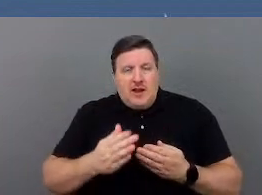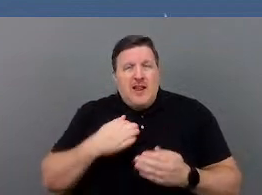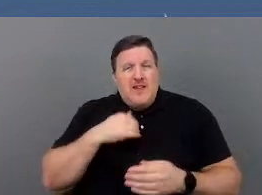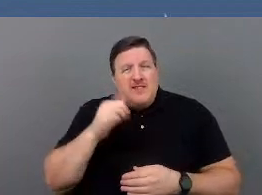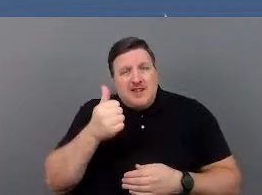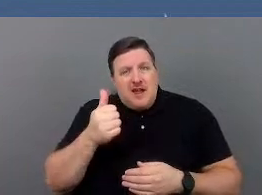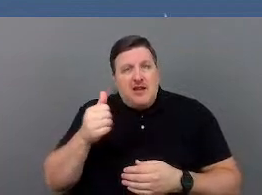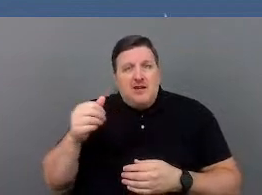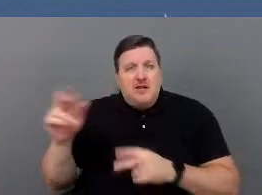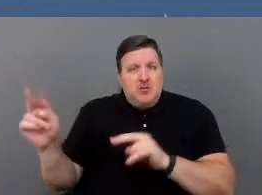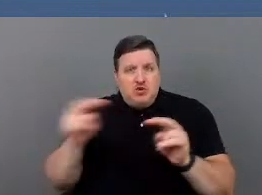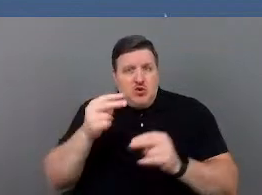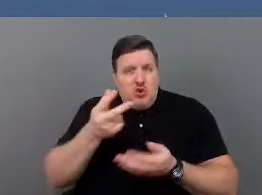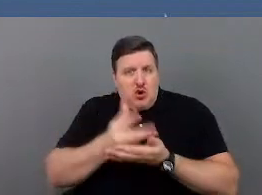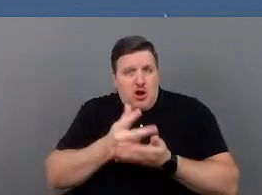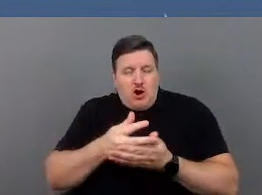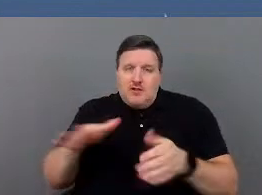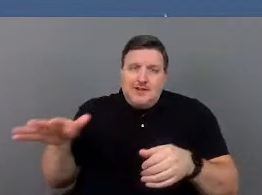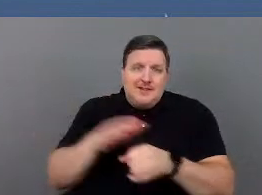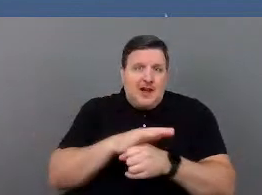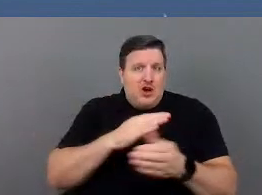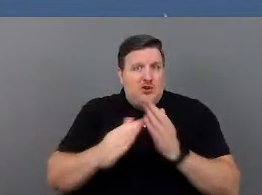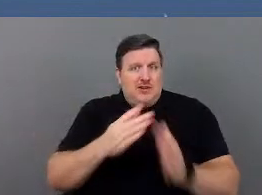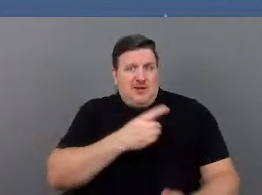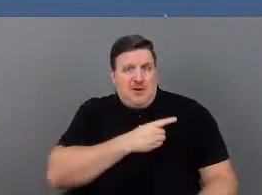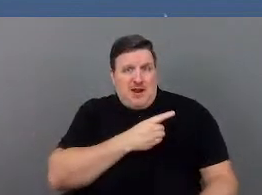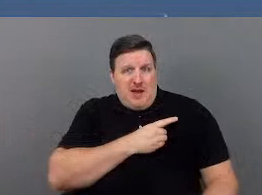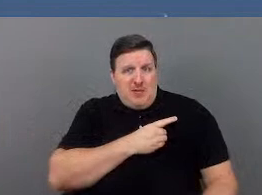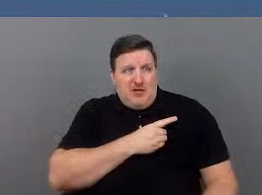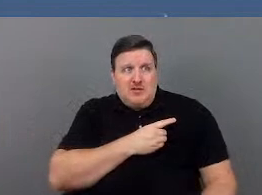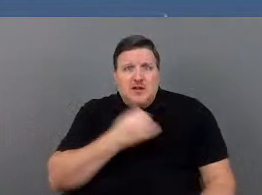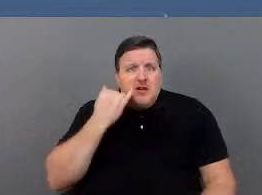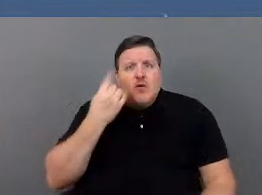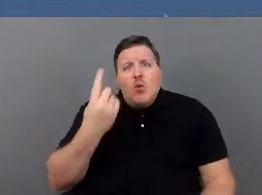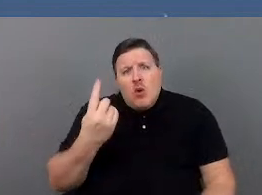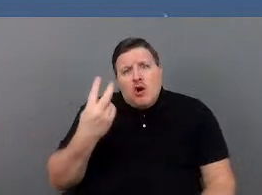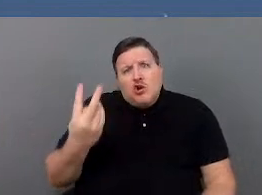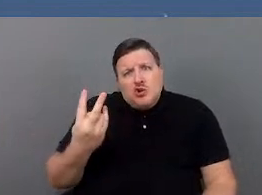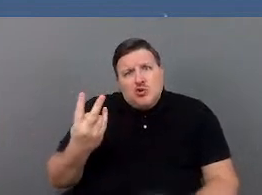SO MORE ADEQUATE POLICING , AND THE DAY BEFORE THE